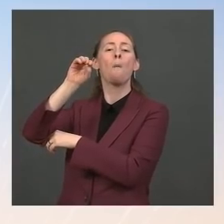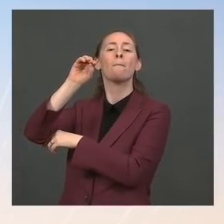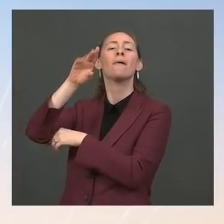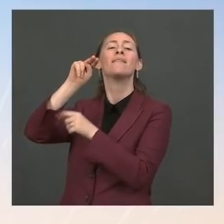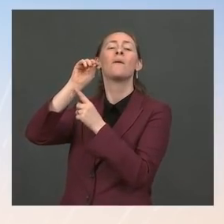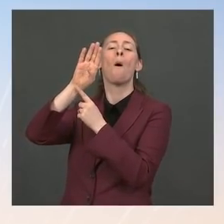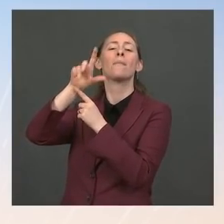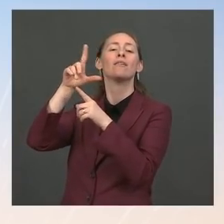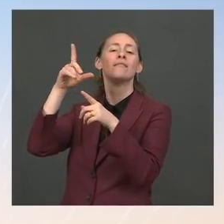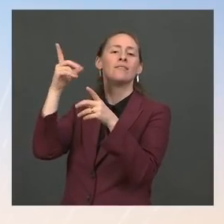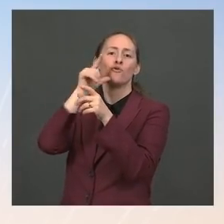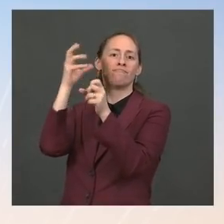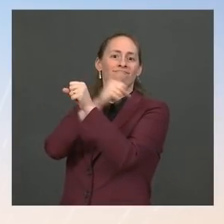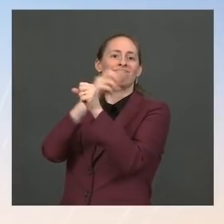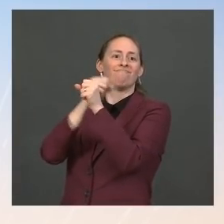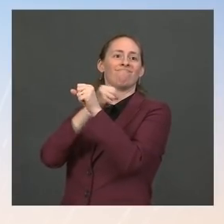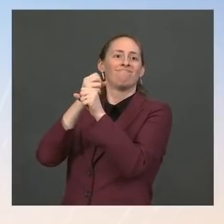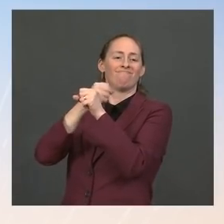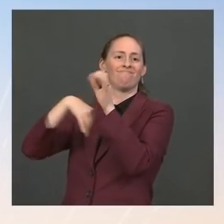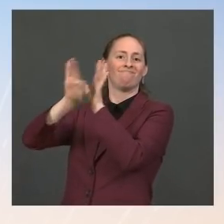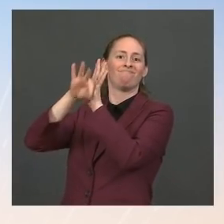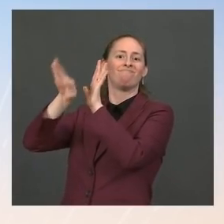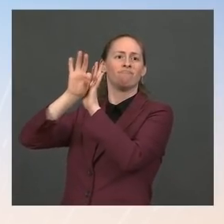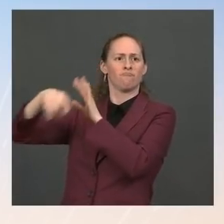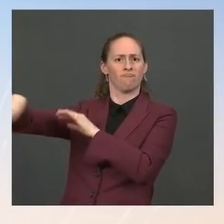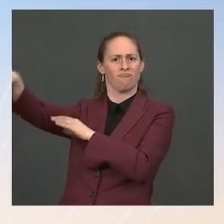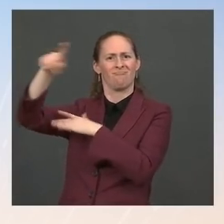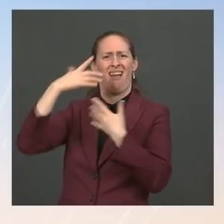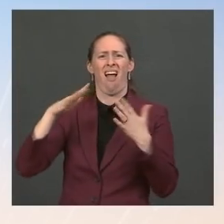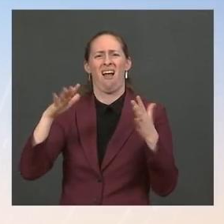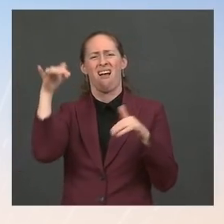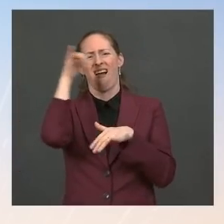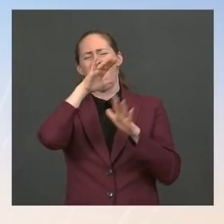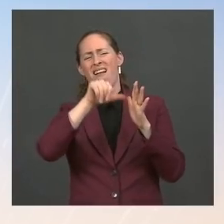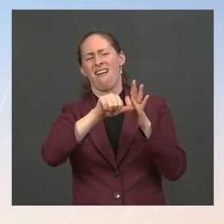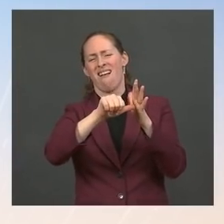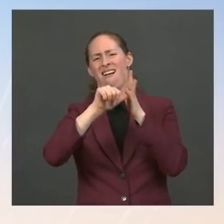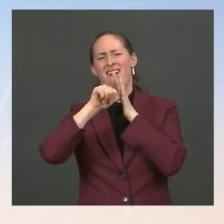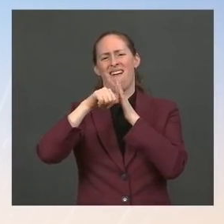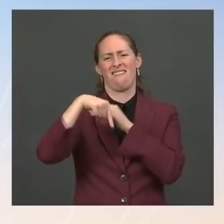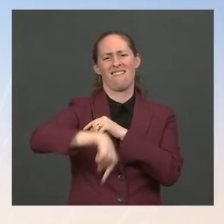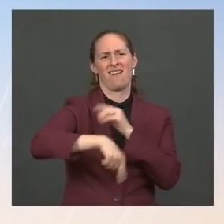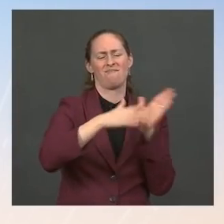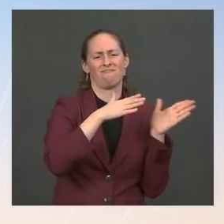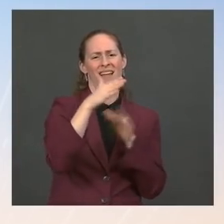and will enhance the ability of more Americans to participate, it will ease longer-term inflationary pressure."